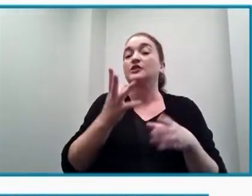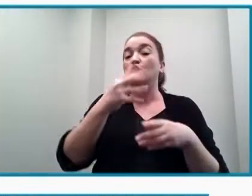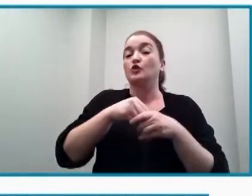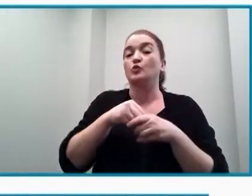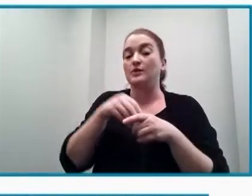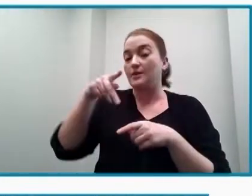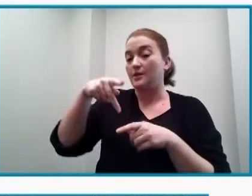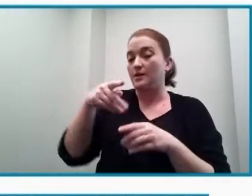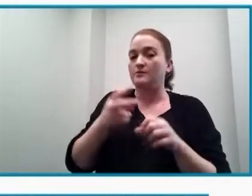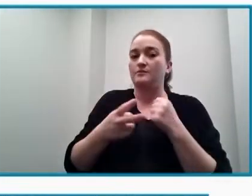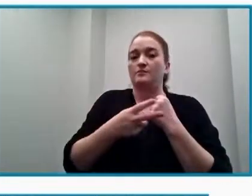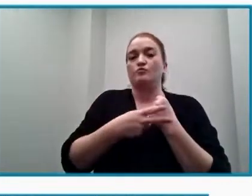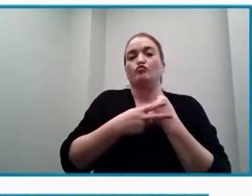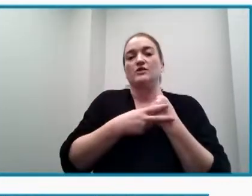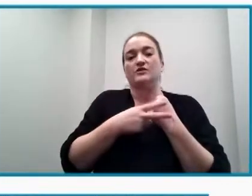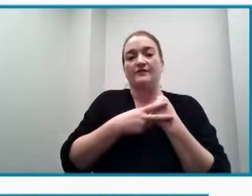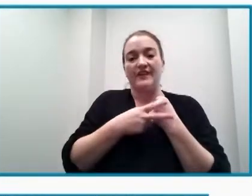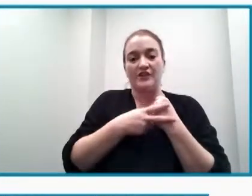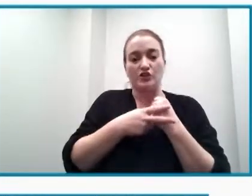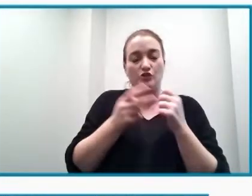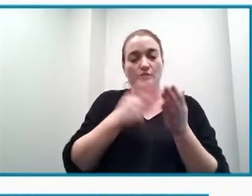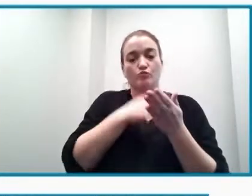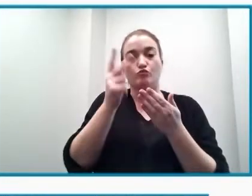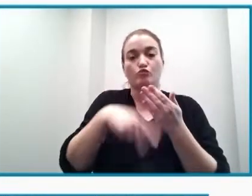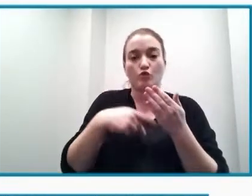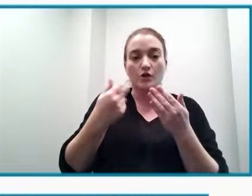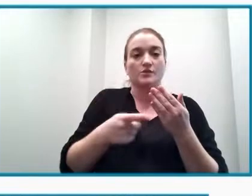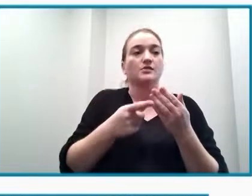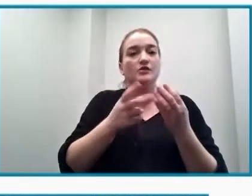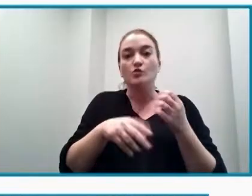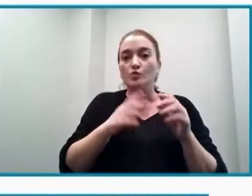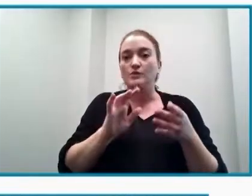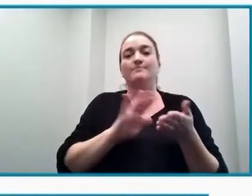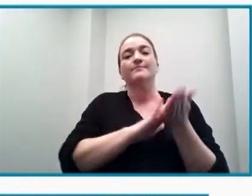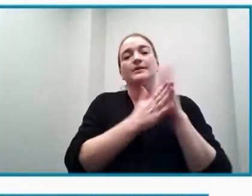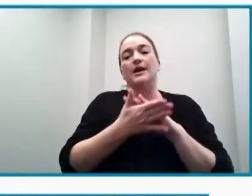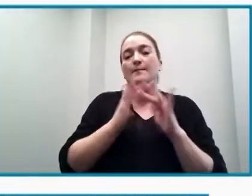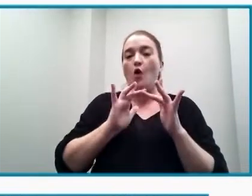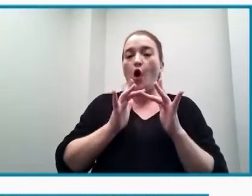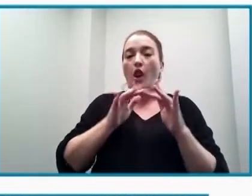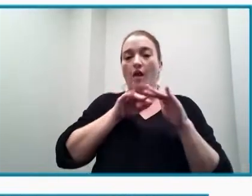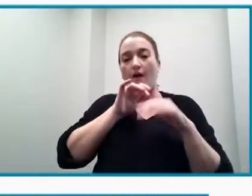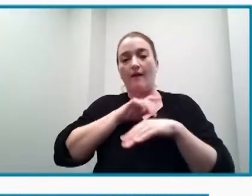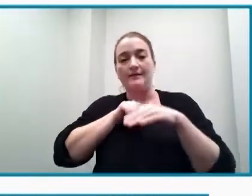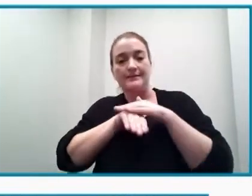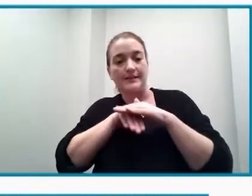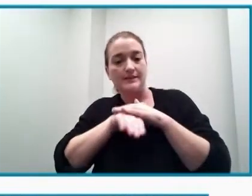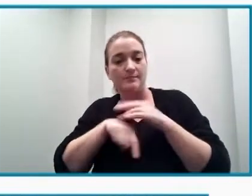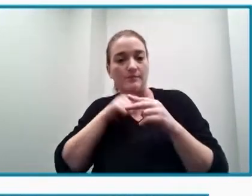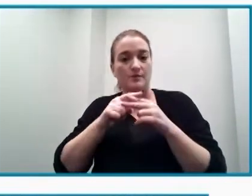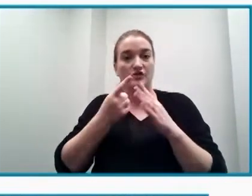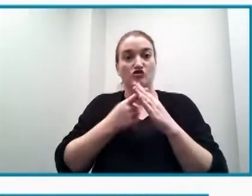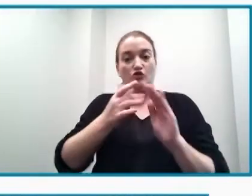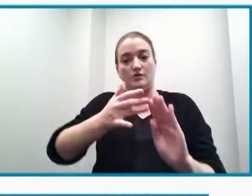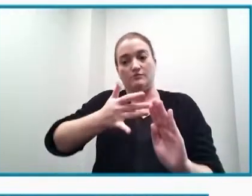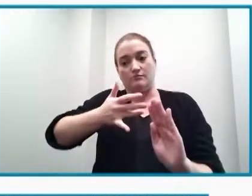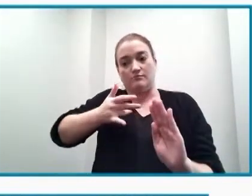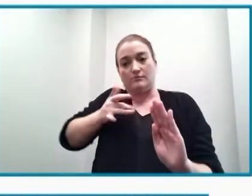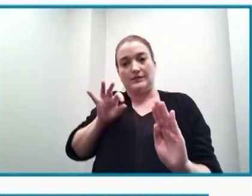digitize, and ultimately disseminate the organization's rich archival holdings, dating from 1984. Charlie, great to see you.